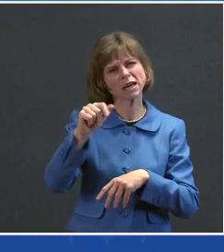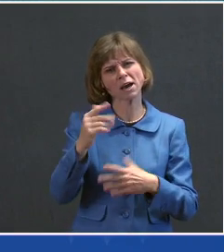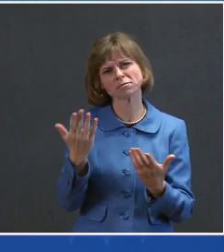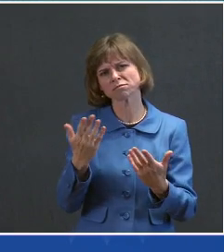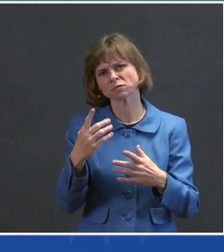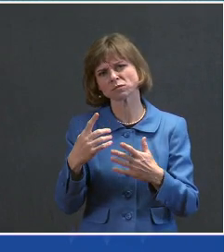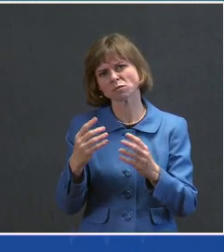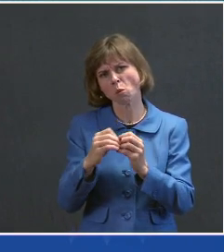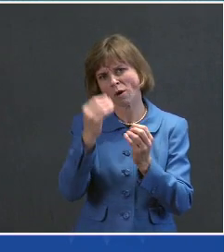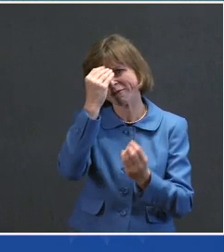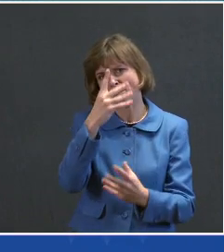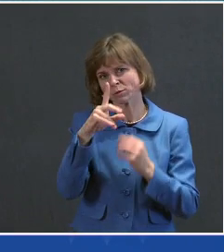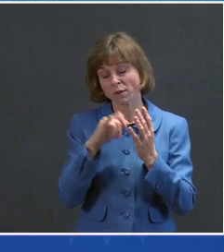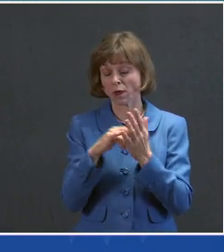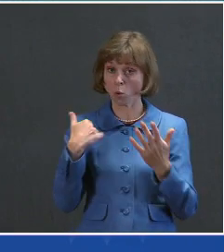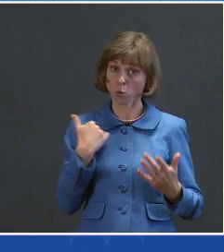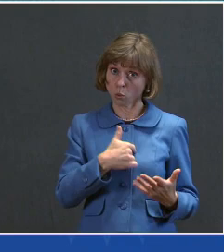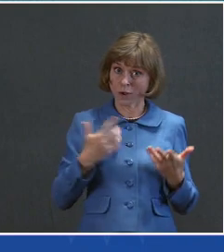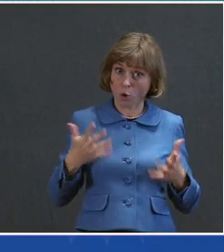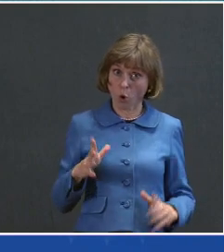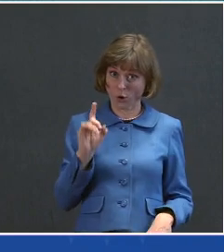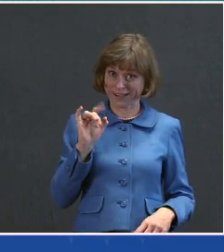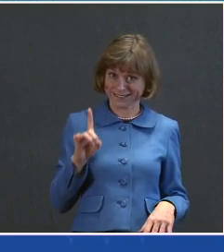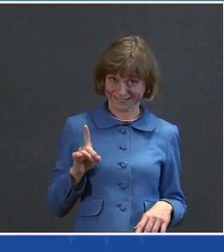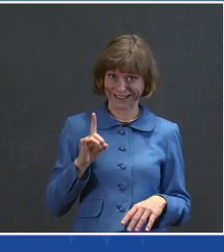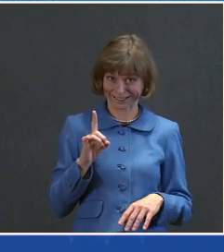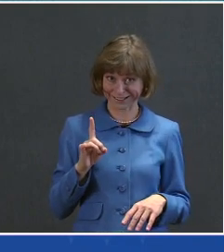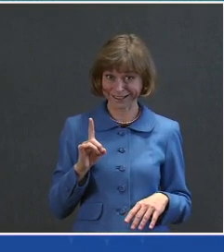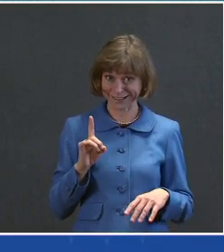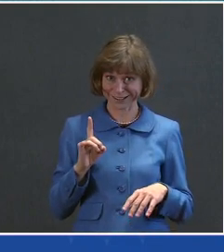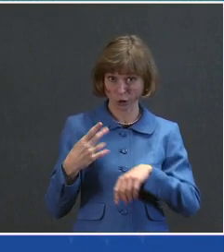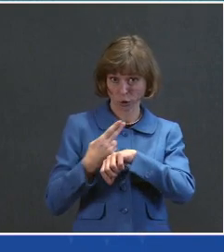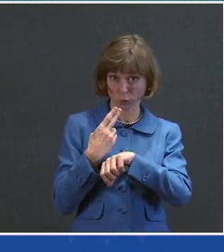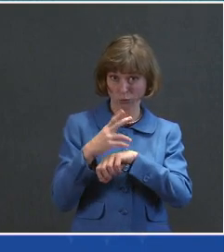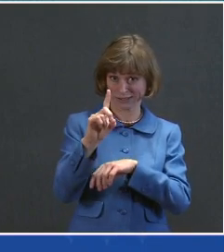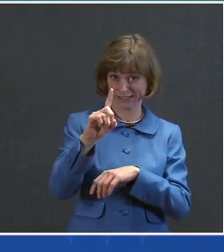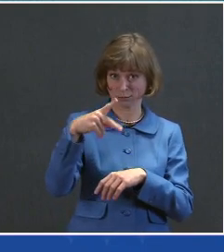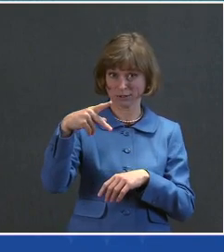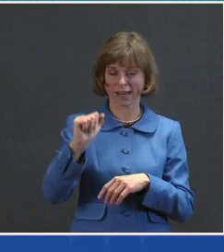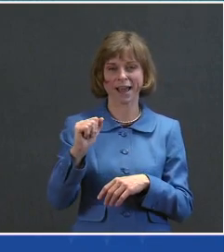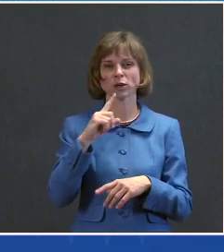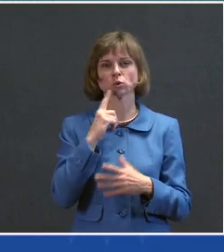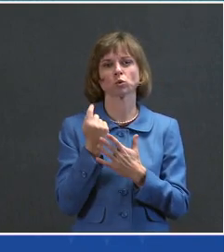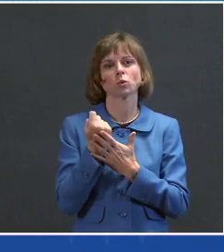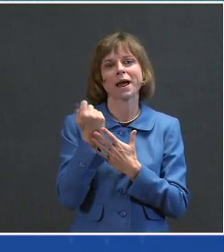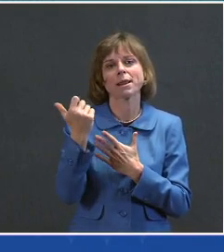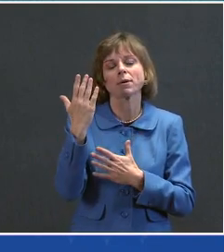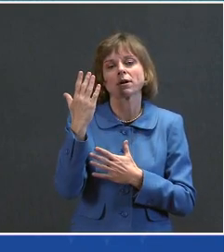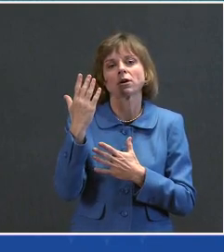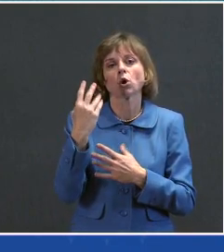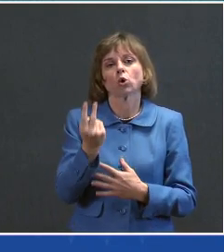Ms. Psaki: We did invoke the DPA in order to alleviate two of the biggest bottlenecks facing Johnson & Johnson.